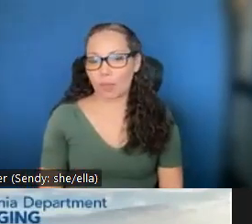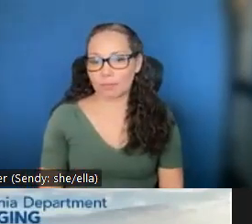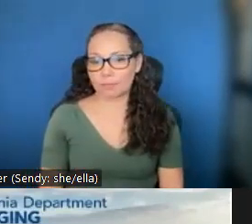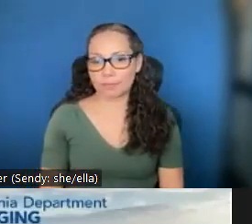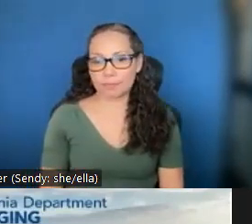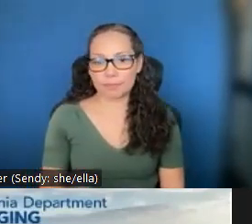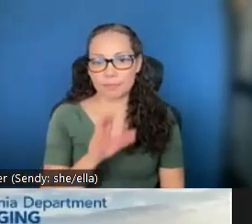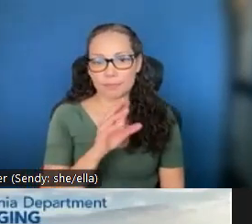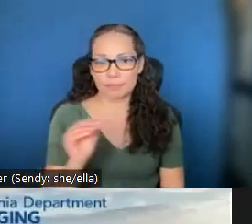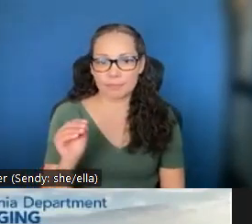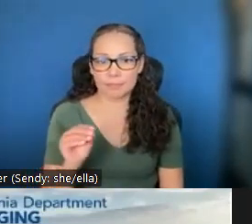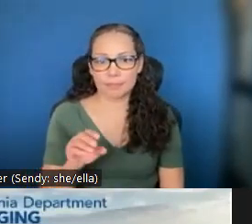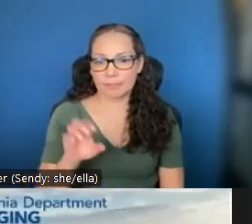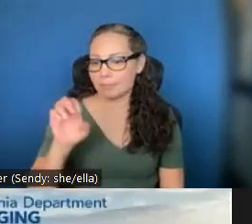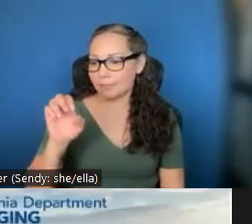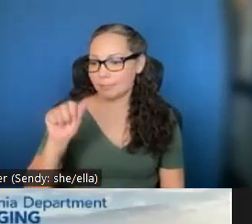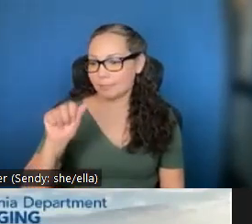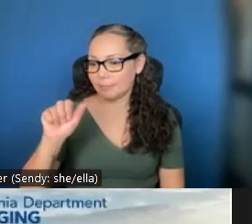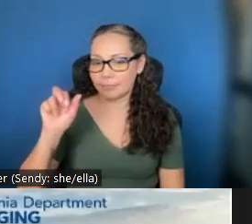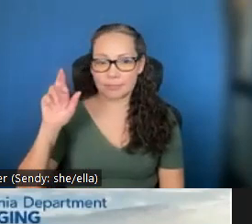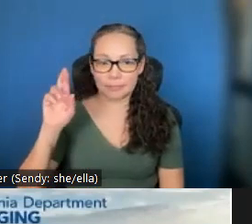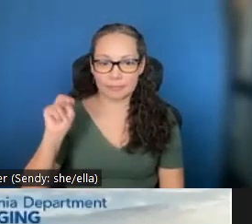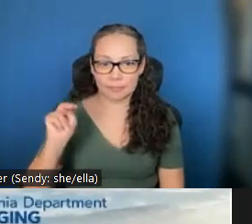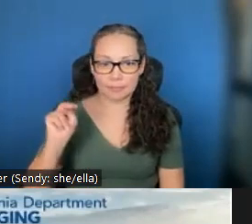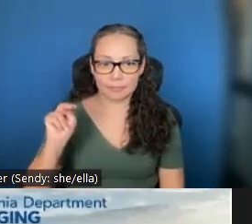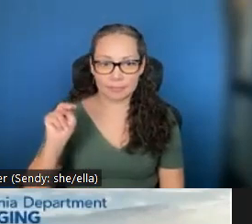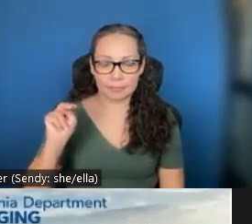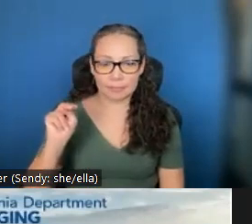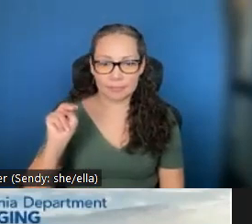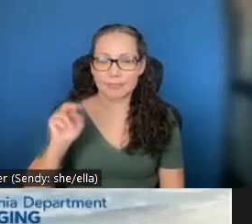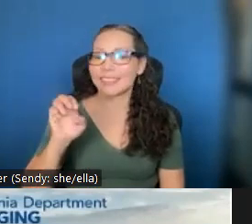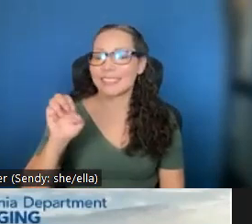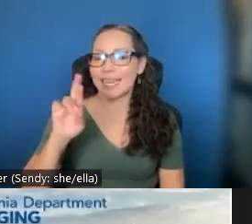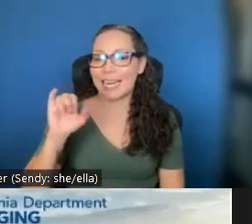we have Erin cretcher um she did I forgot to mention she did mention her regrets that she